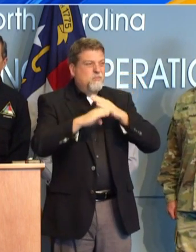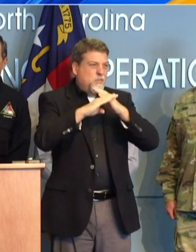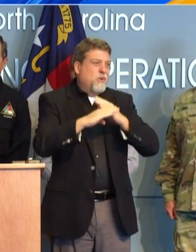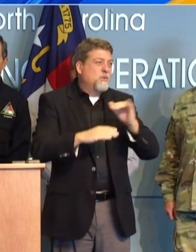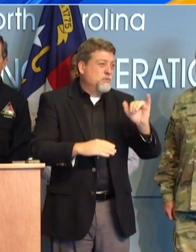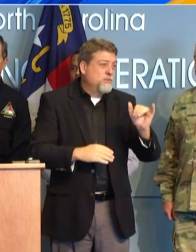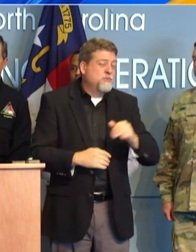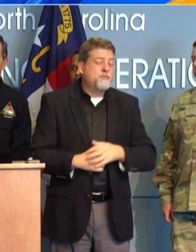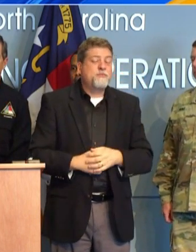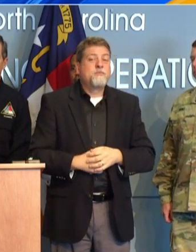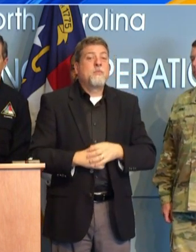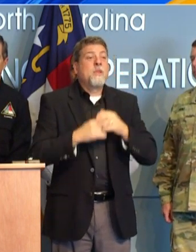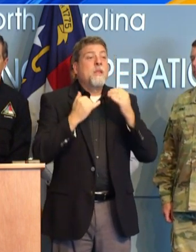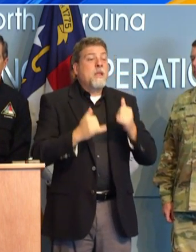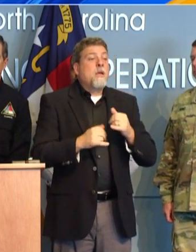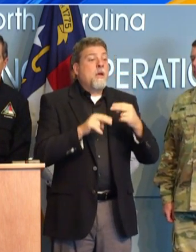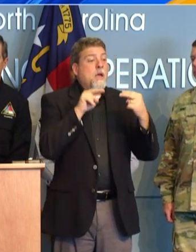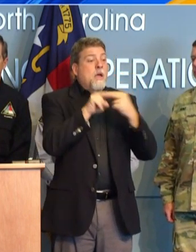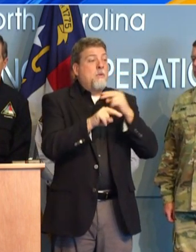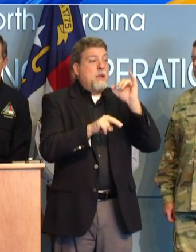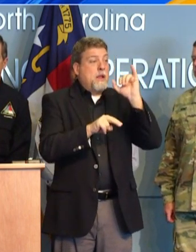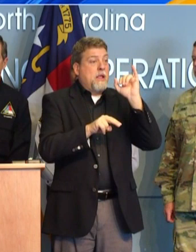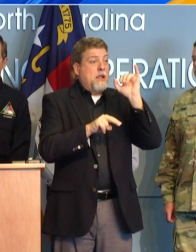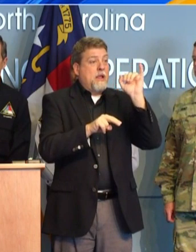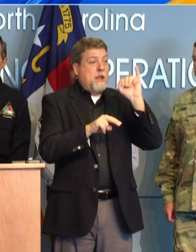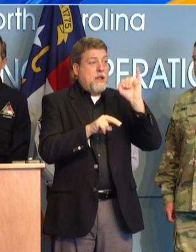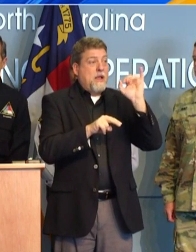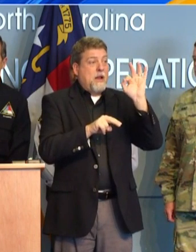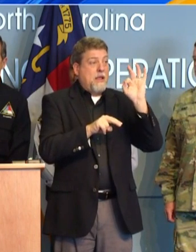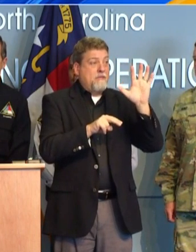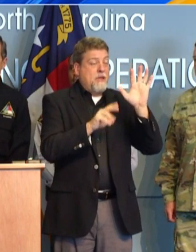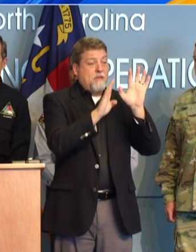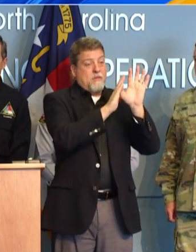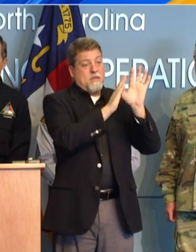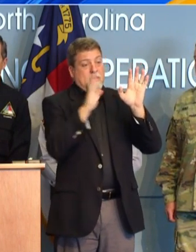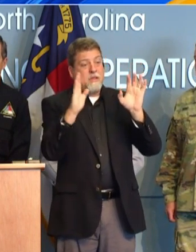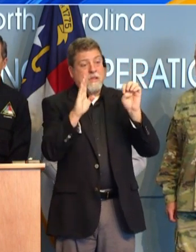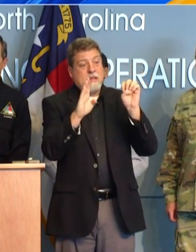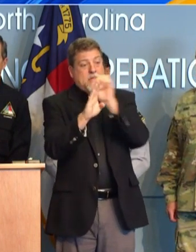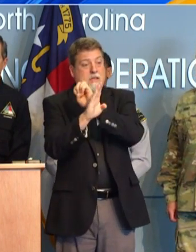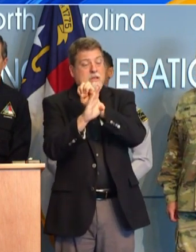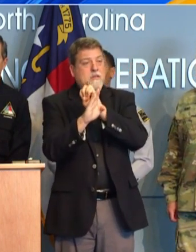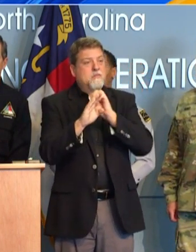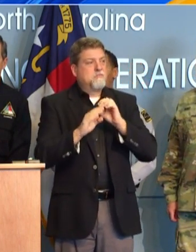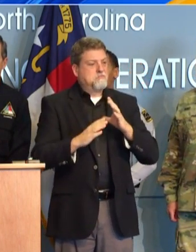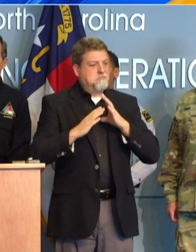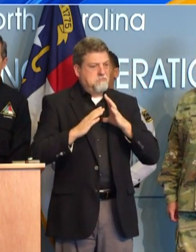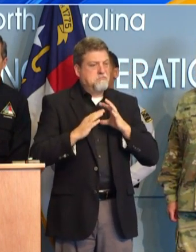COMPANIES TO GET POWER LINES OUT OF THOSE AREAS TO GET THE TREES REMOVED.